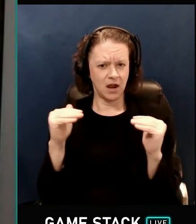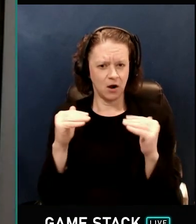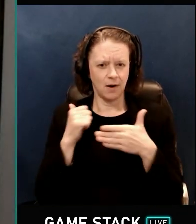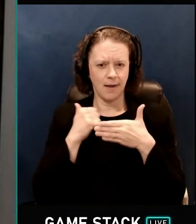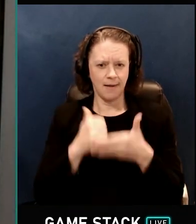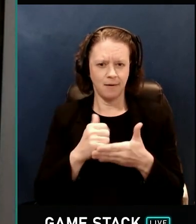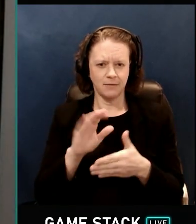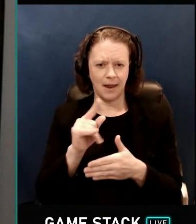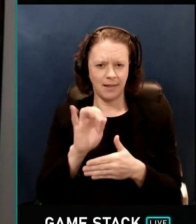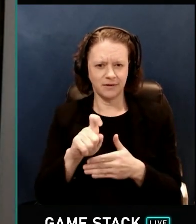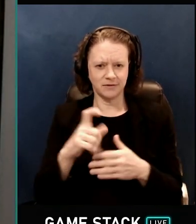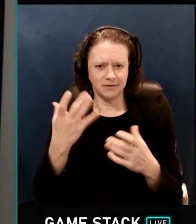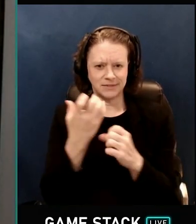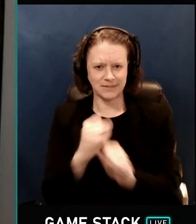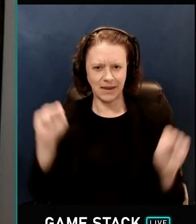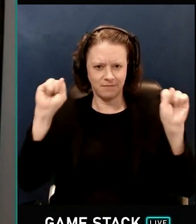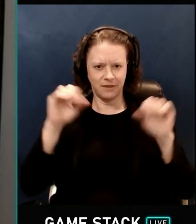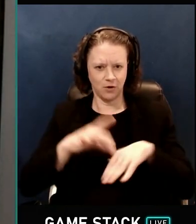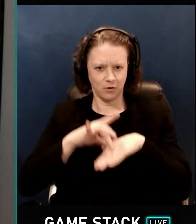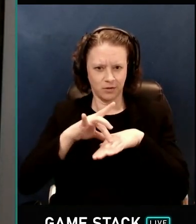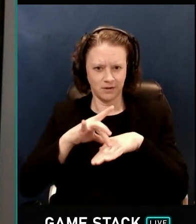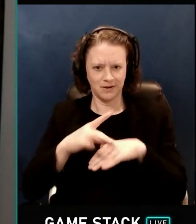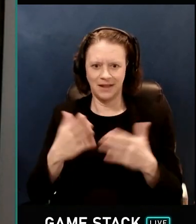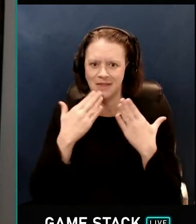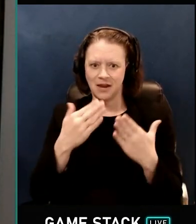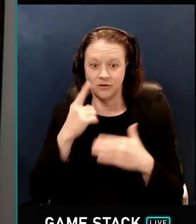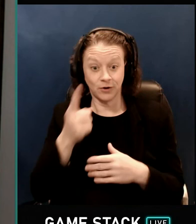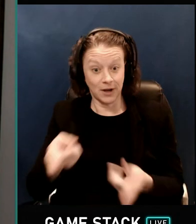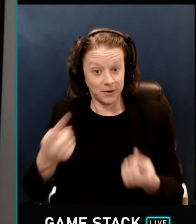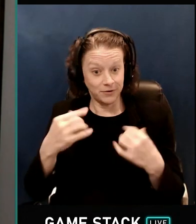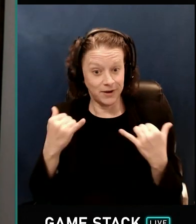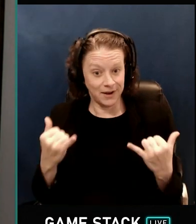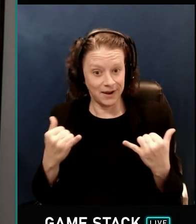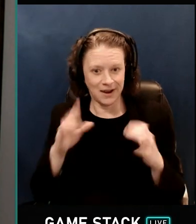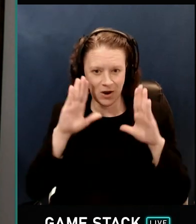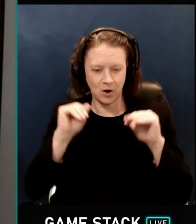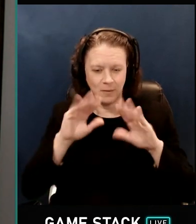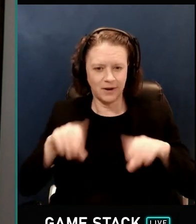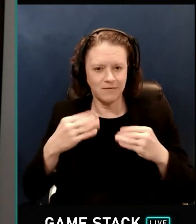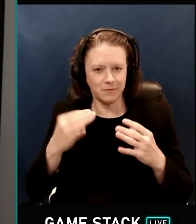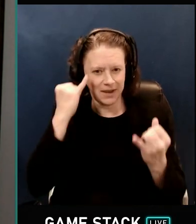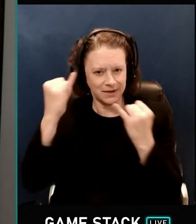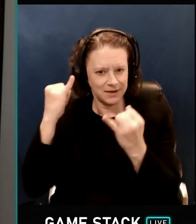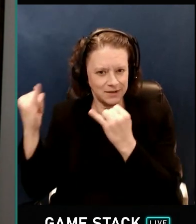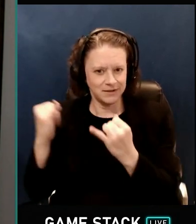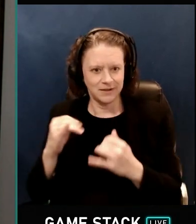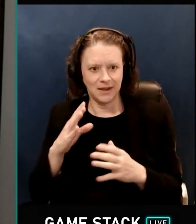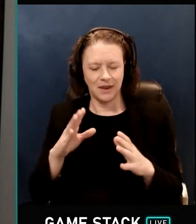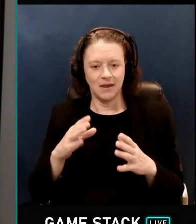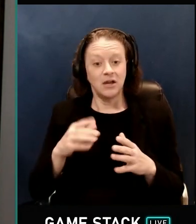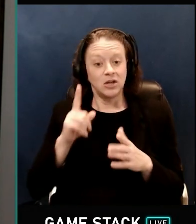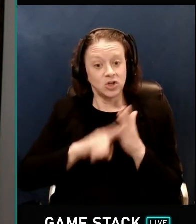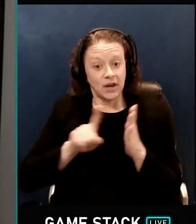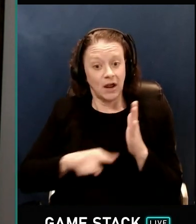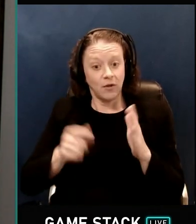Thanks for coming today. I hope this gave you some ideas. Make sure to check out the rest of the multiplayer track on Game Stack Live, Thanks.